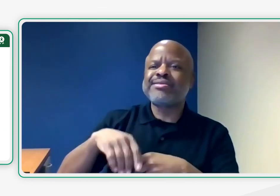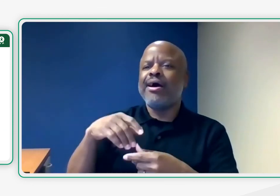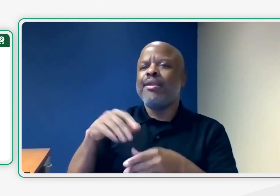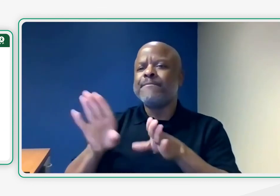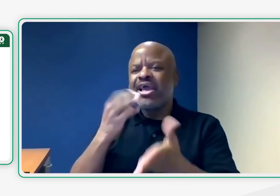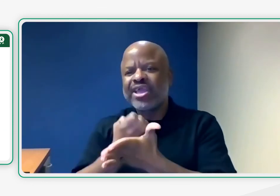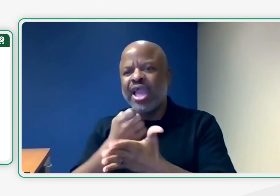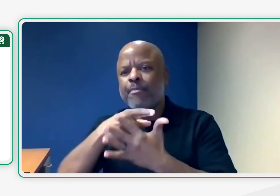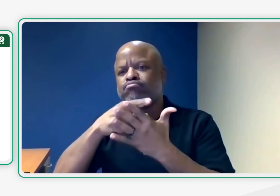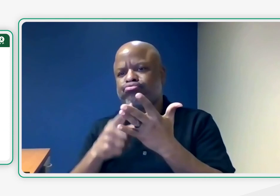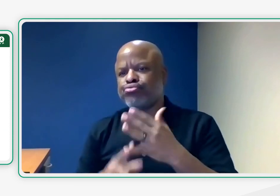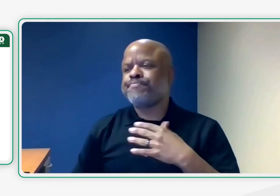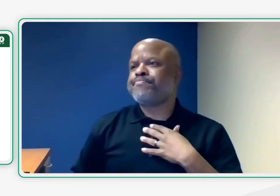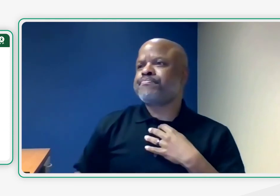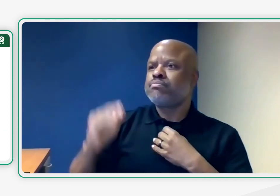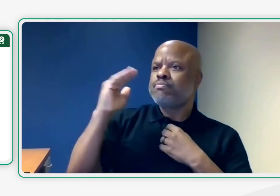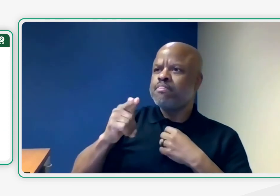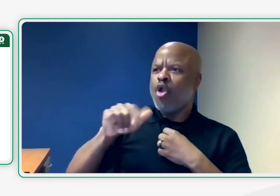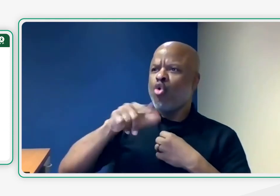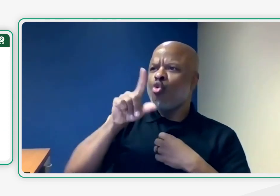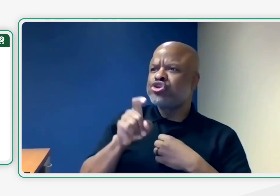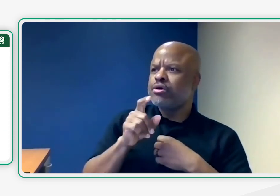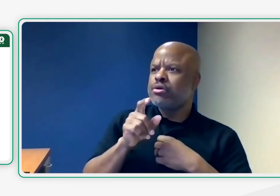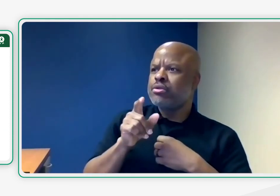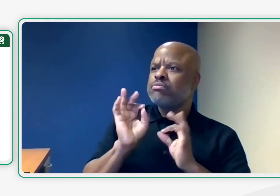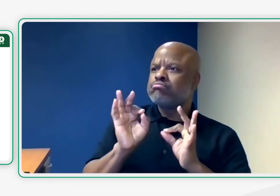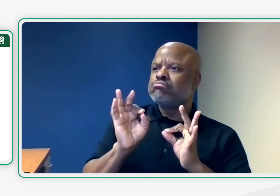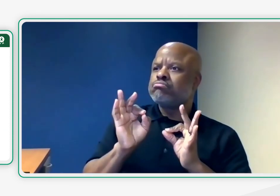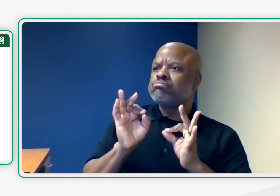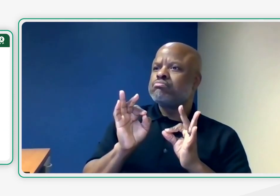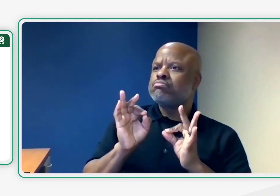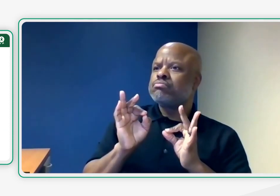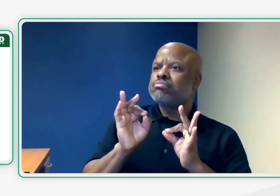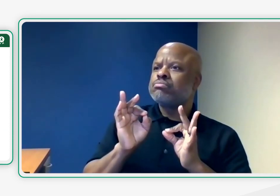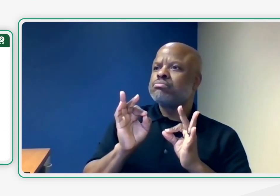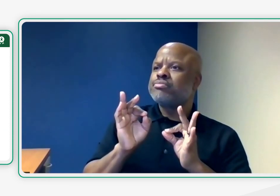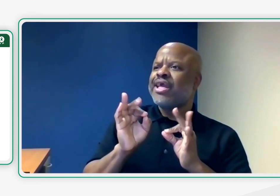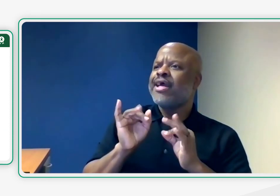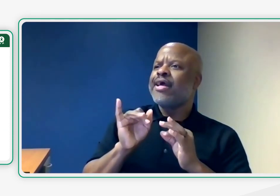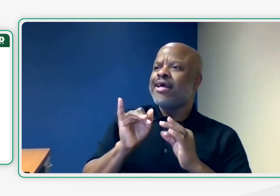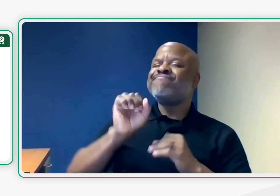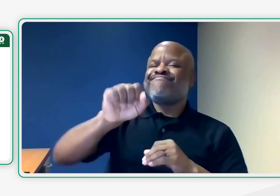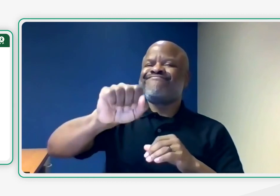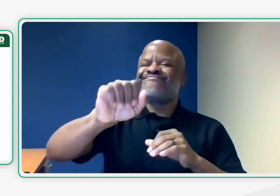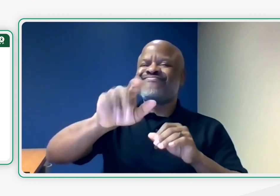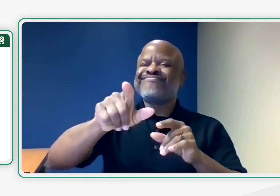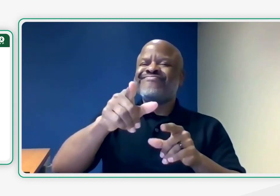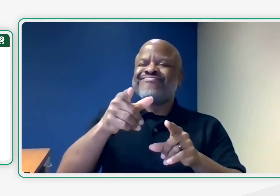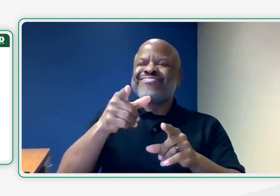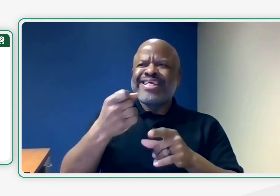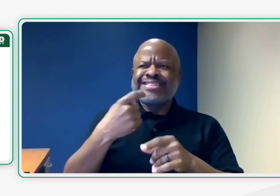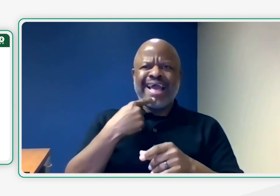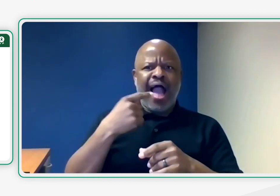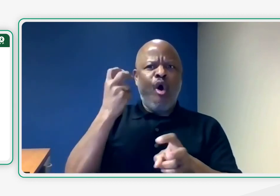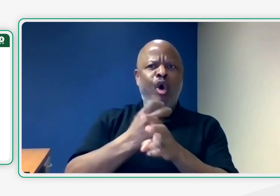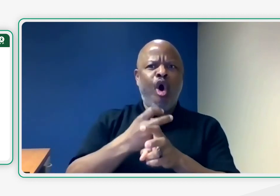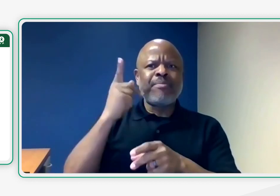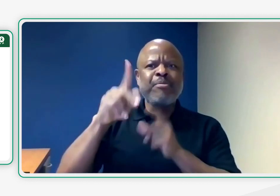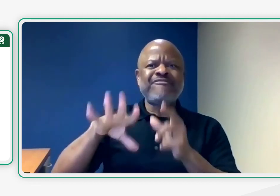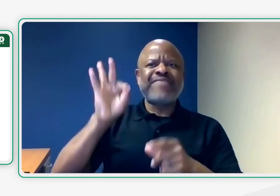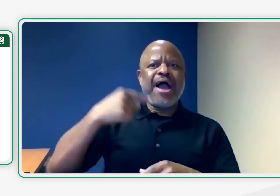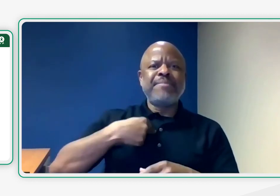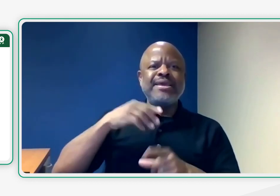financial education, best practices, behavioral economics. Those things. There's another question.